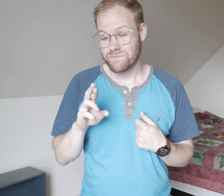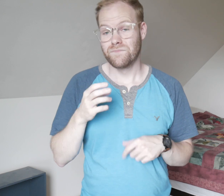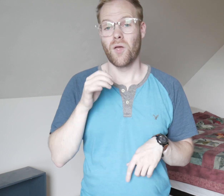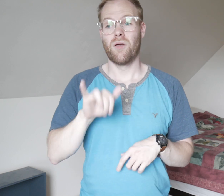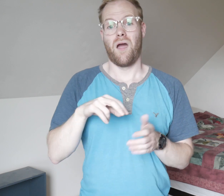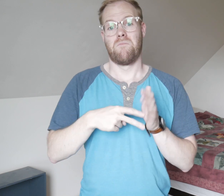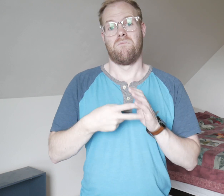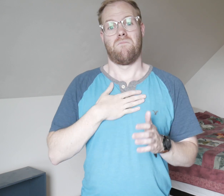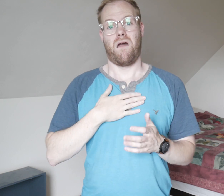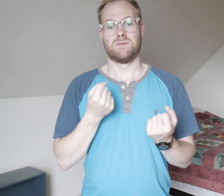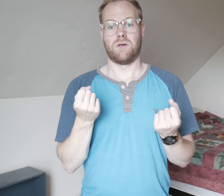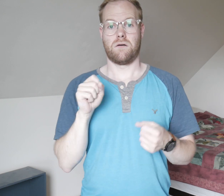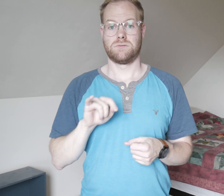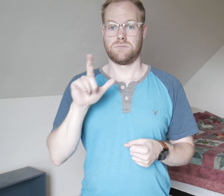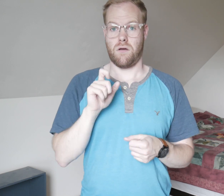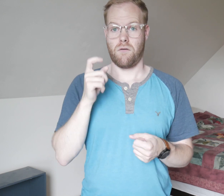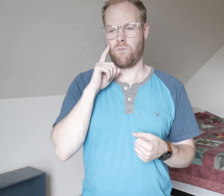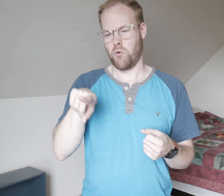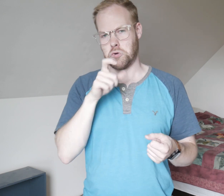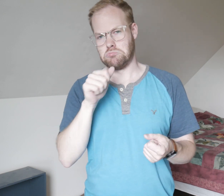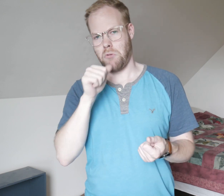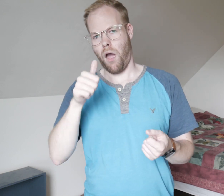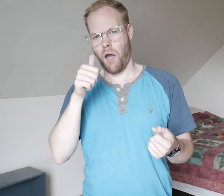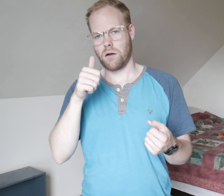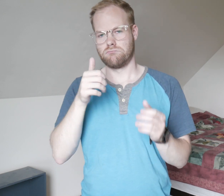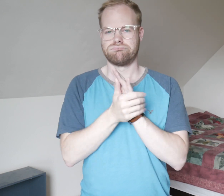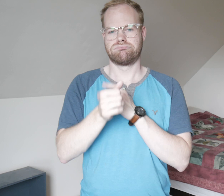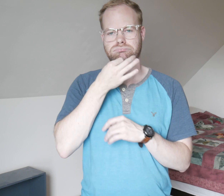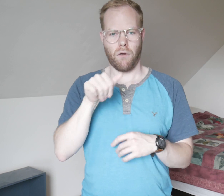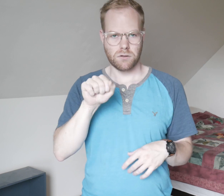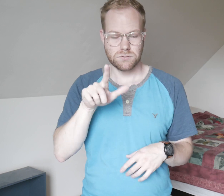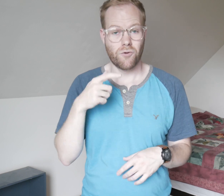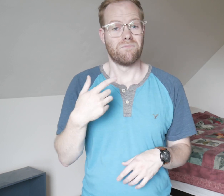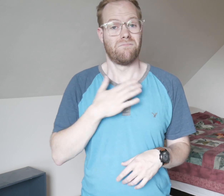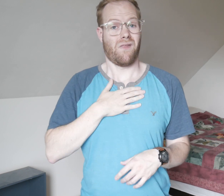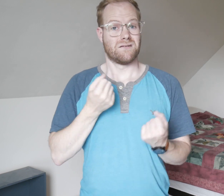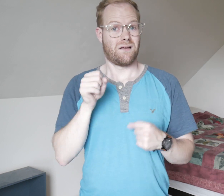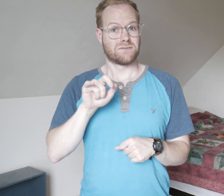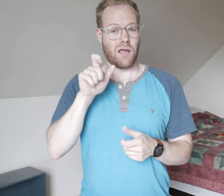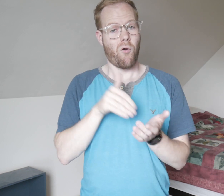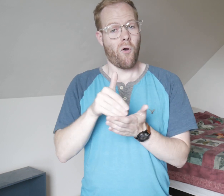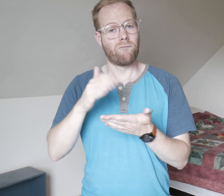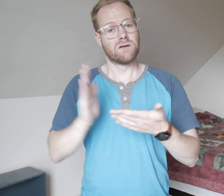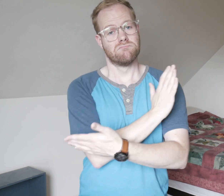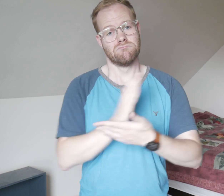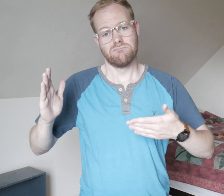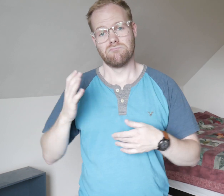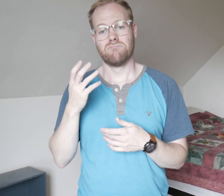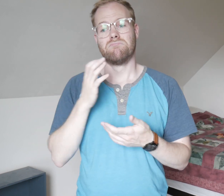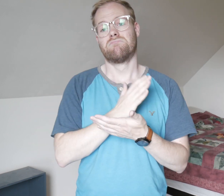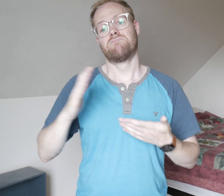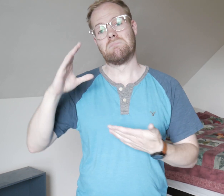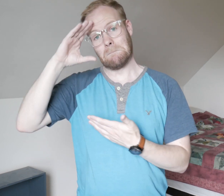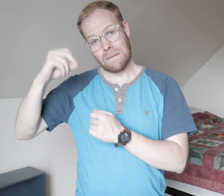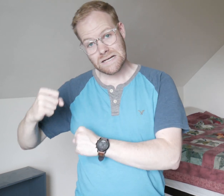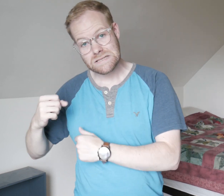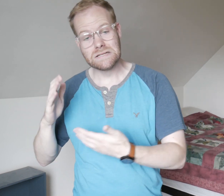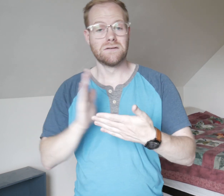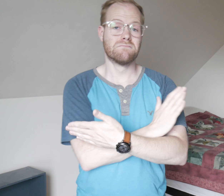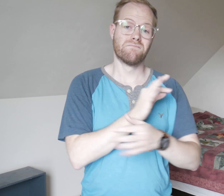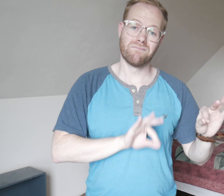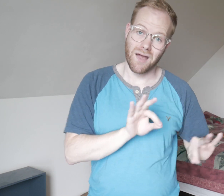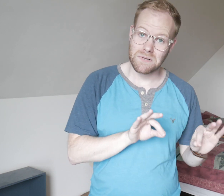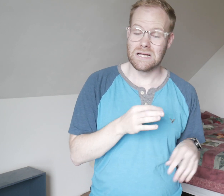So that means my signing style, for those who aren’t skilled in ASL, often shifts from masculine to feminine.